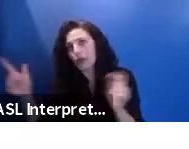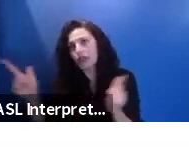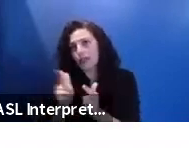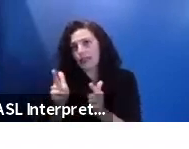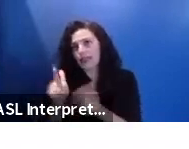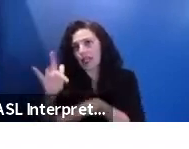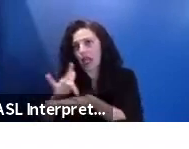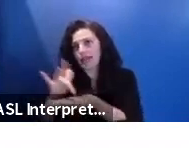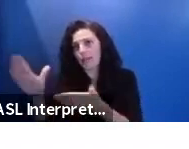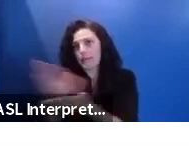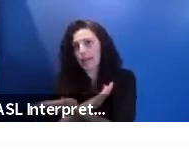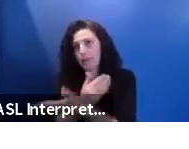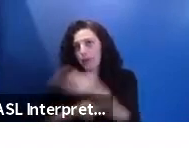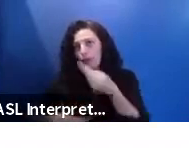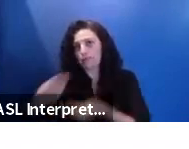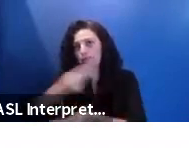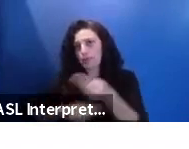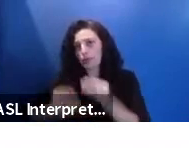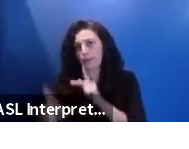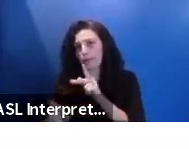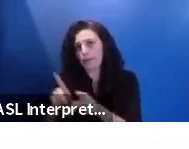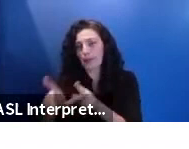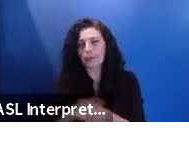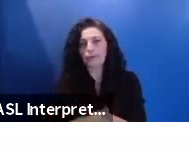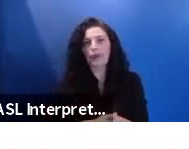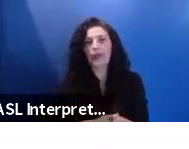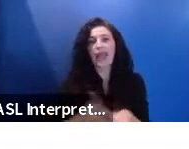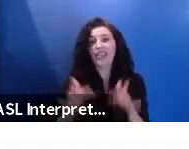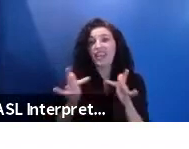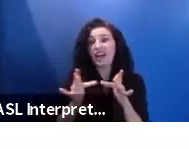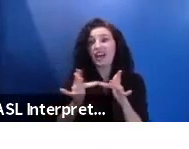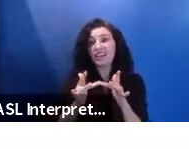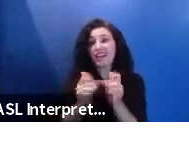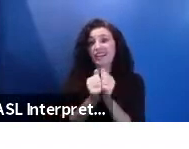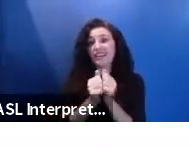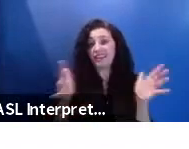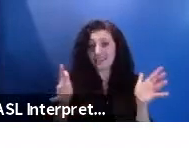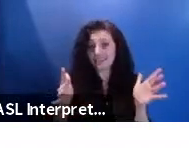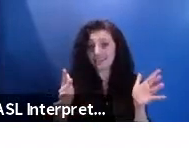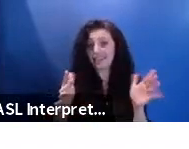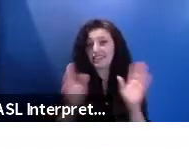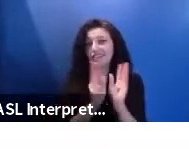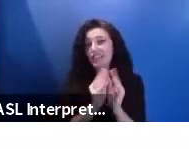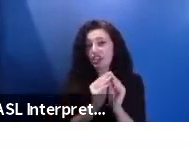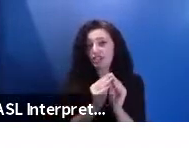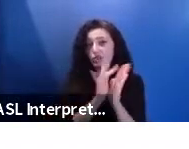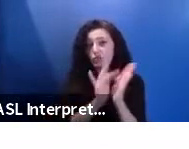And in the event that contactless sessions are possible for individual or solo, voiceover, ADR, and looping, meaning a session in which there's